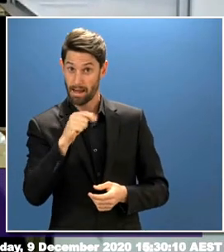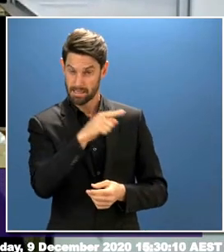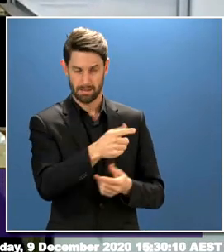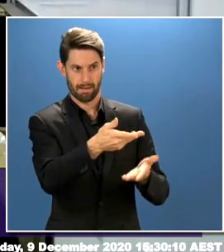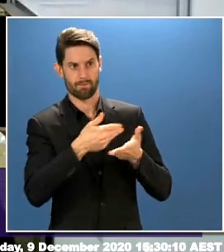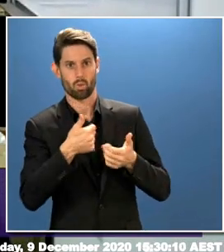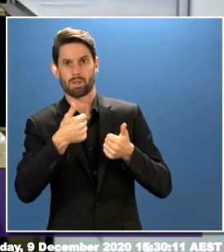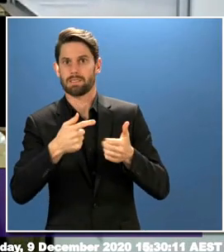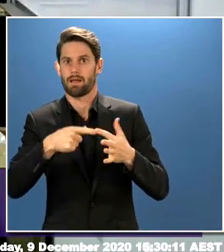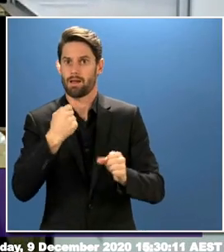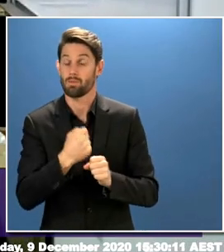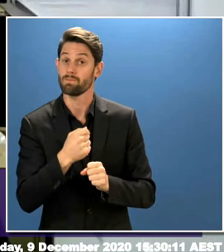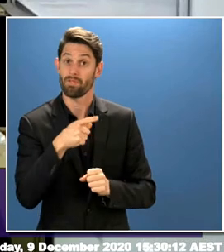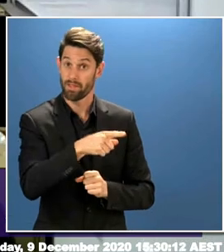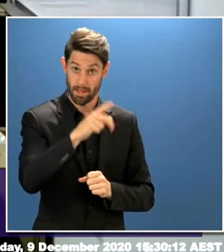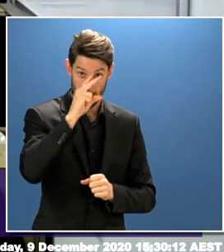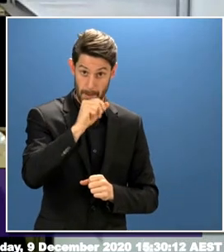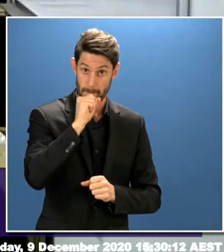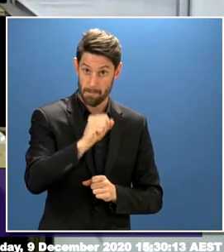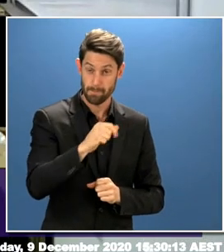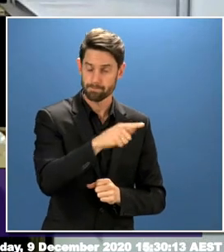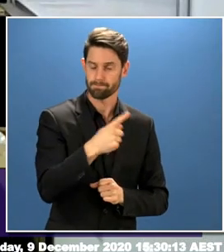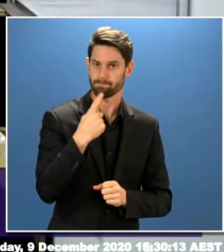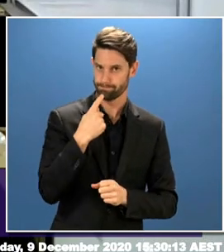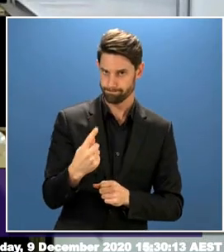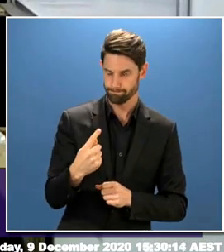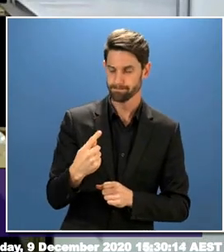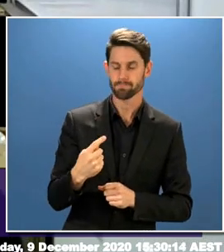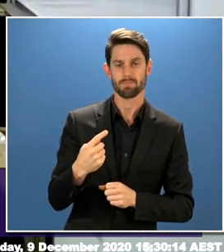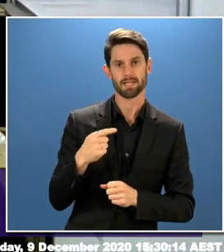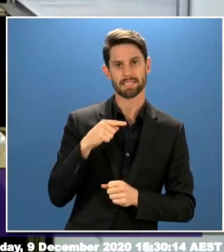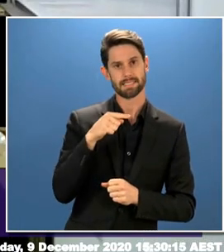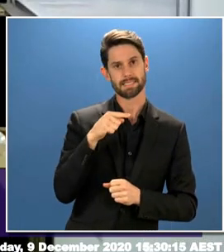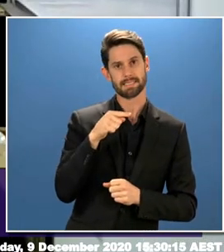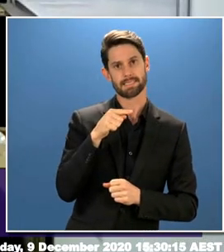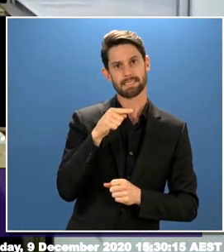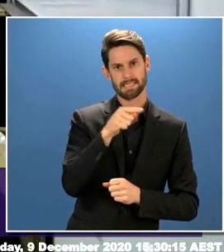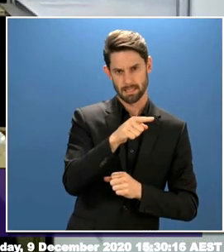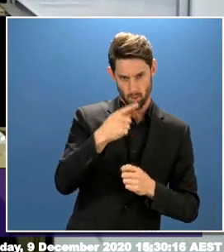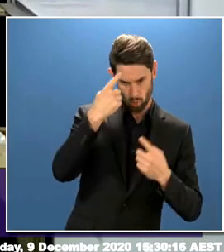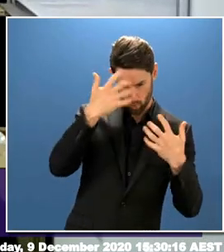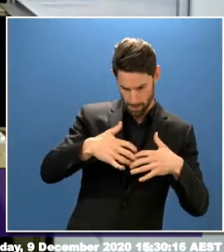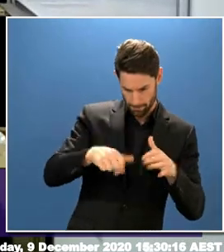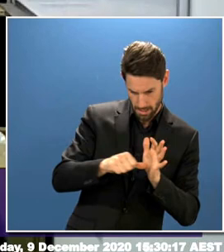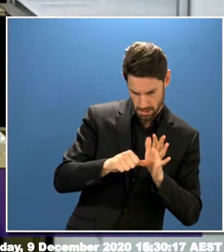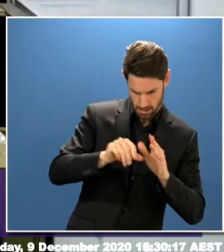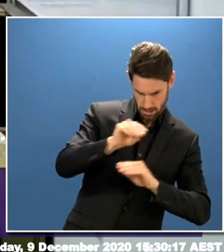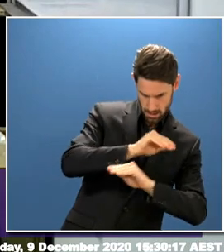his and he did his own self-directing of funds to actually create his own niche.